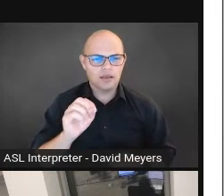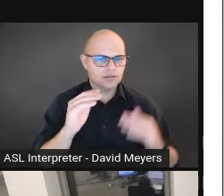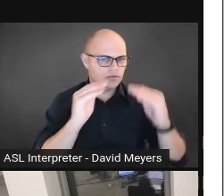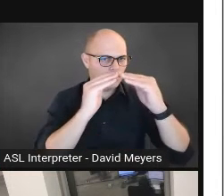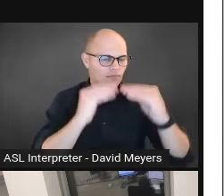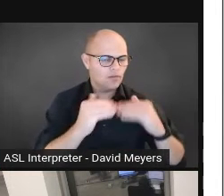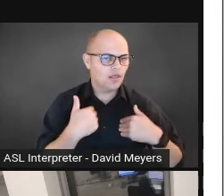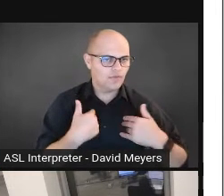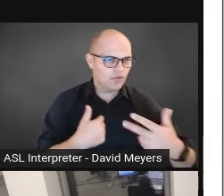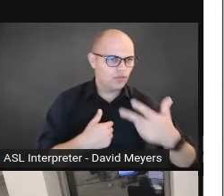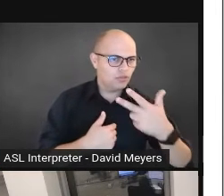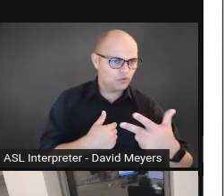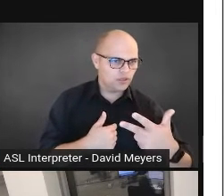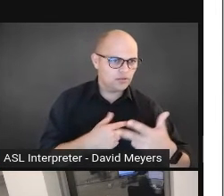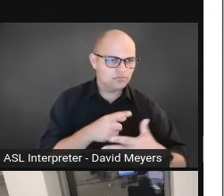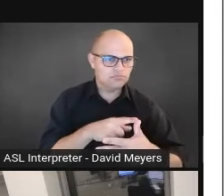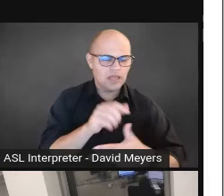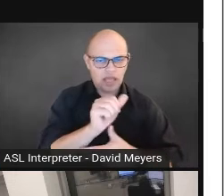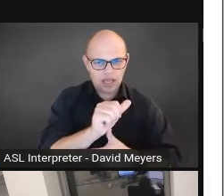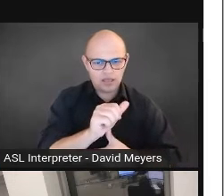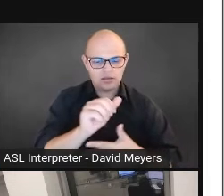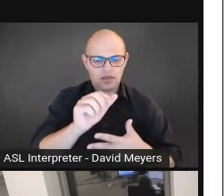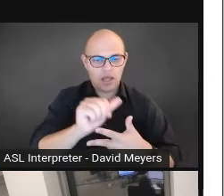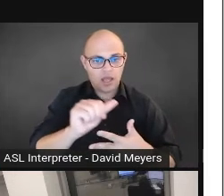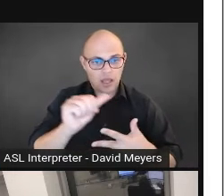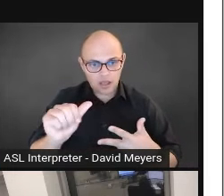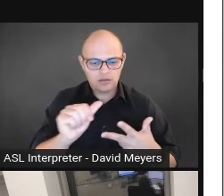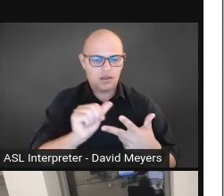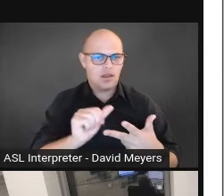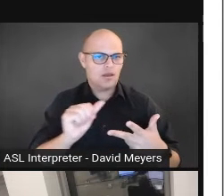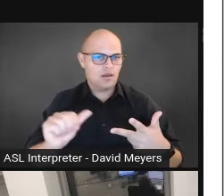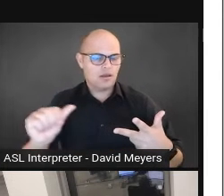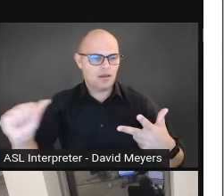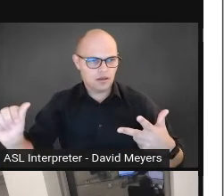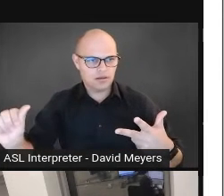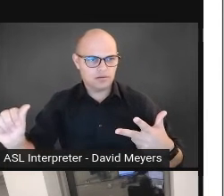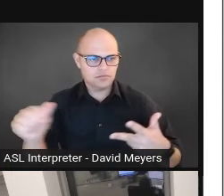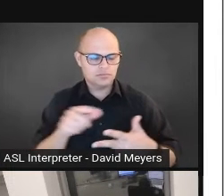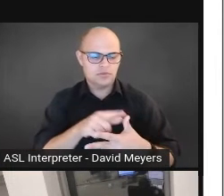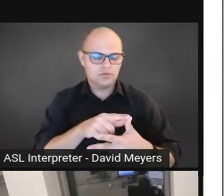This is the A, AAA, and AAA, and they are minimal, acceptable,